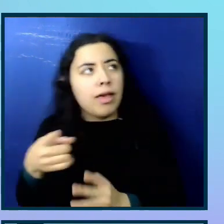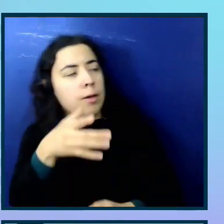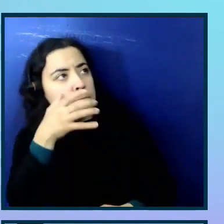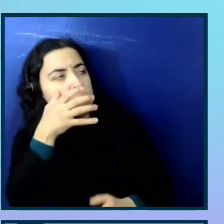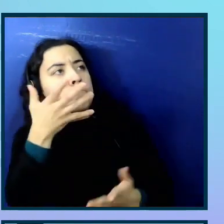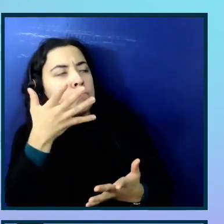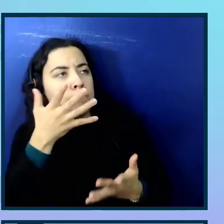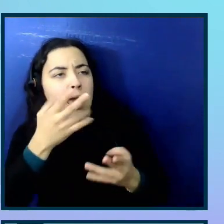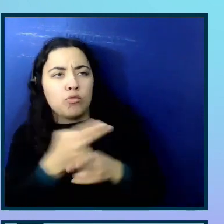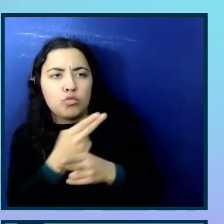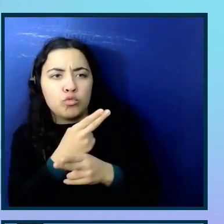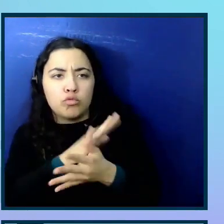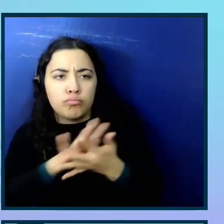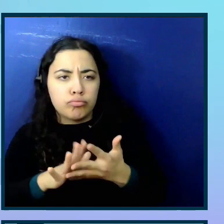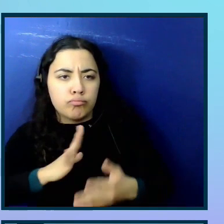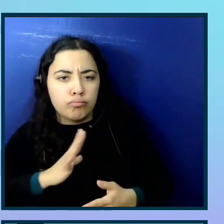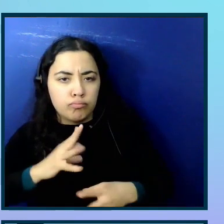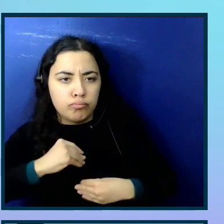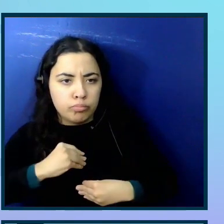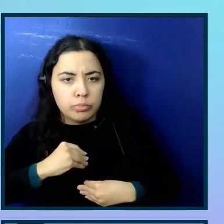So the imagery here is just showing some of the final layouts from that study,